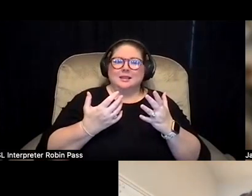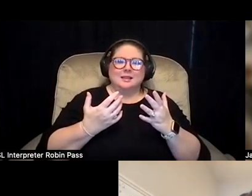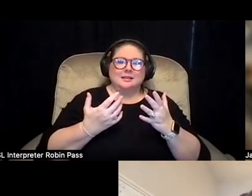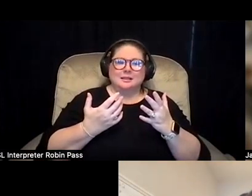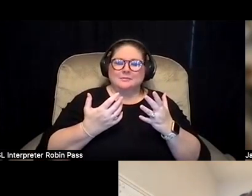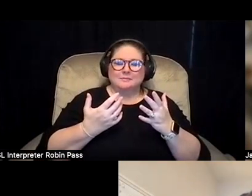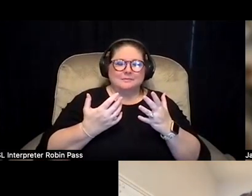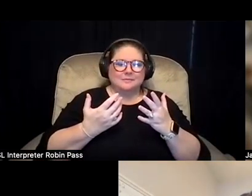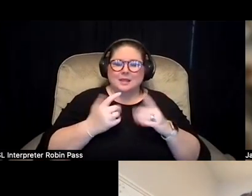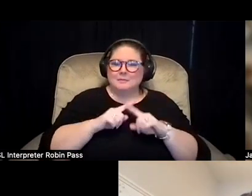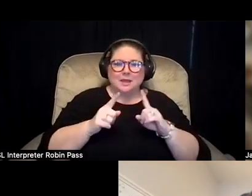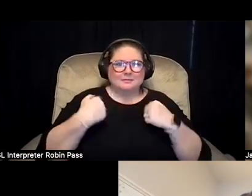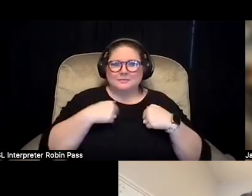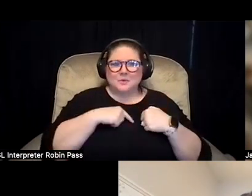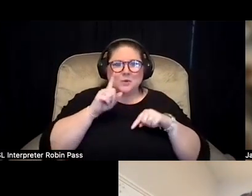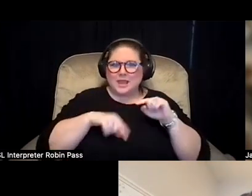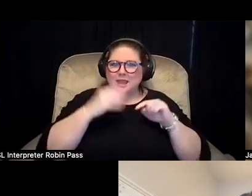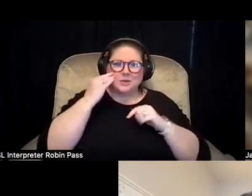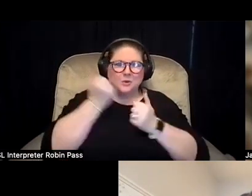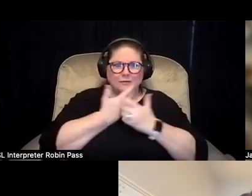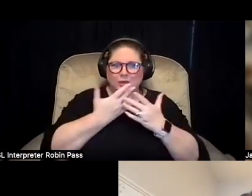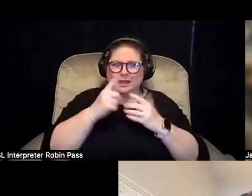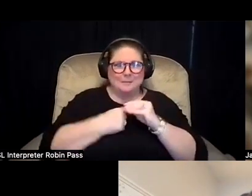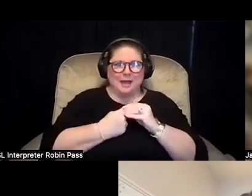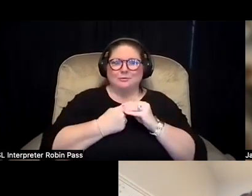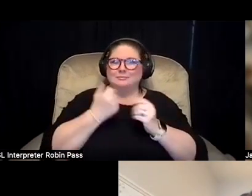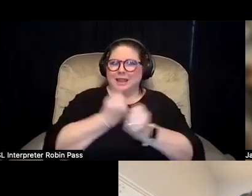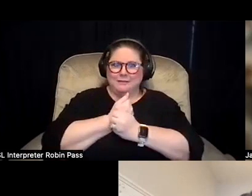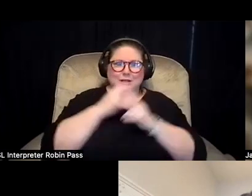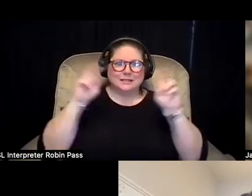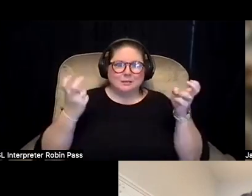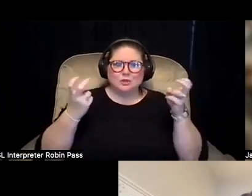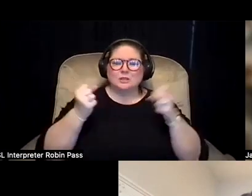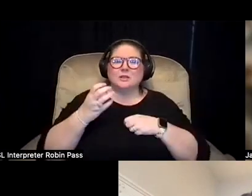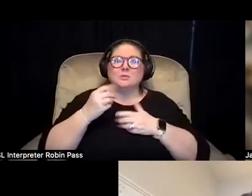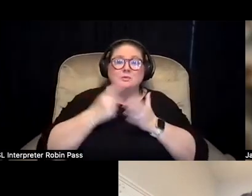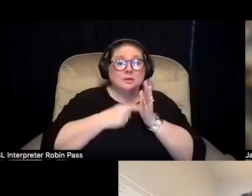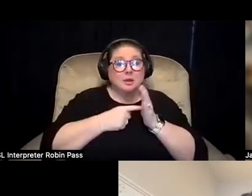as knowing everything about everything and so sometimes it is learning alongside learning with